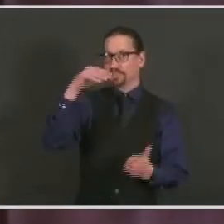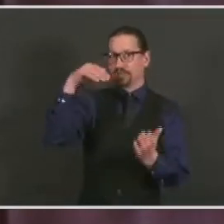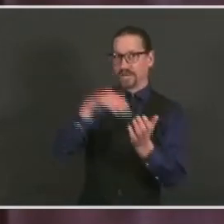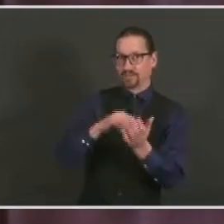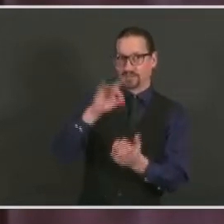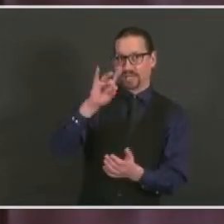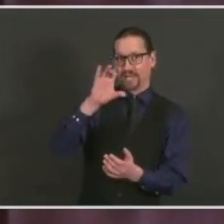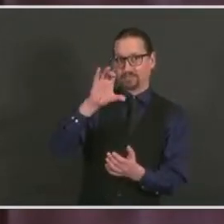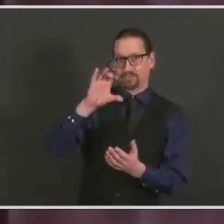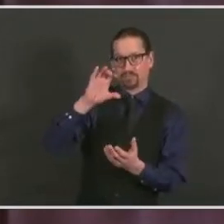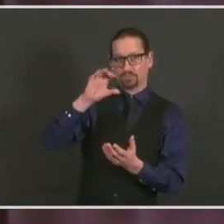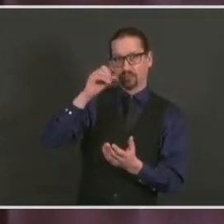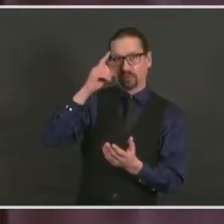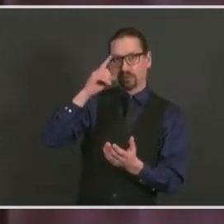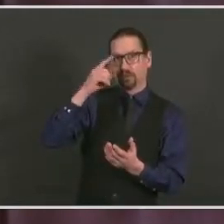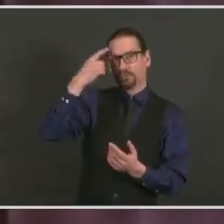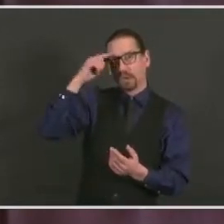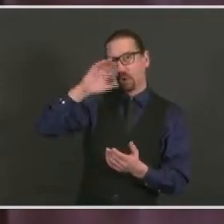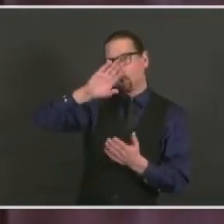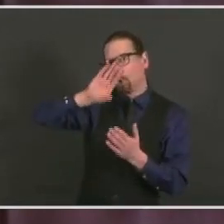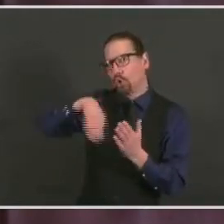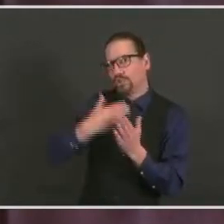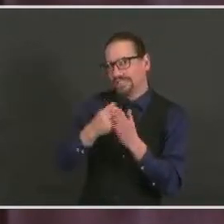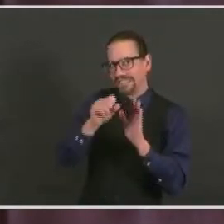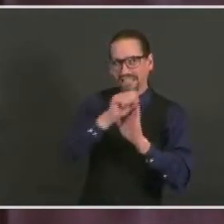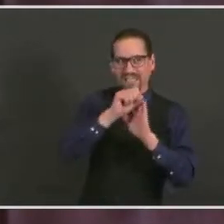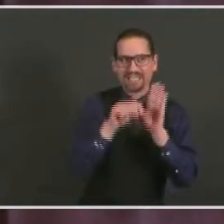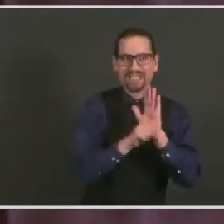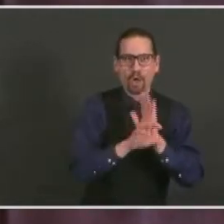PEOPLE 75 AND OLDER. THAT IS 7